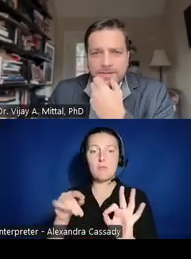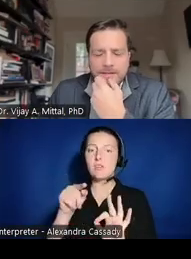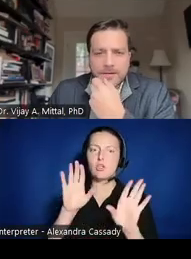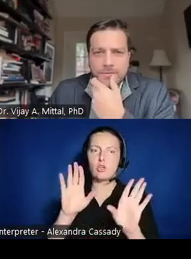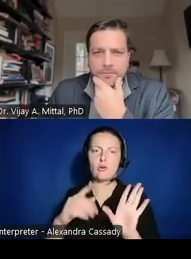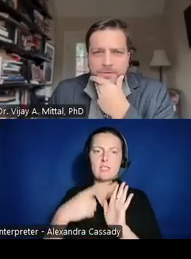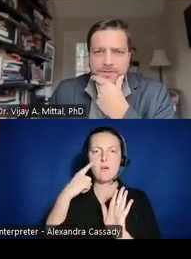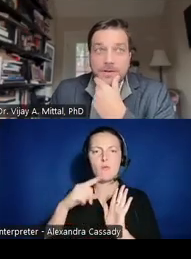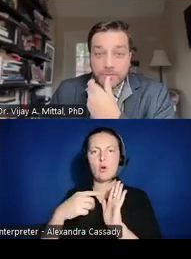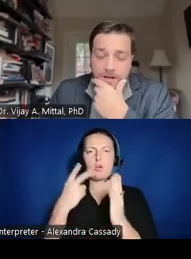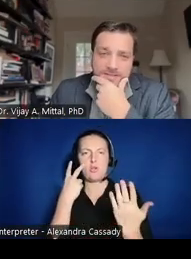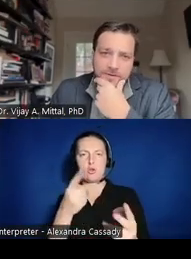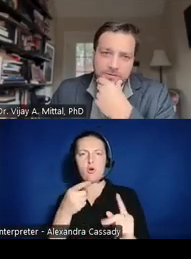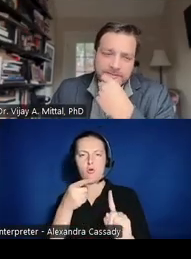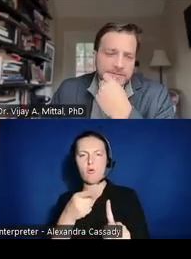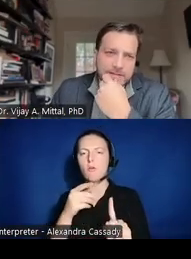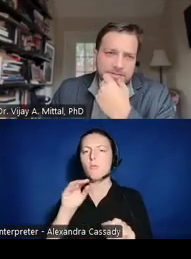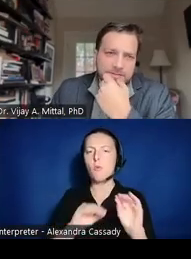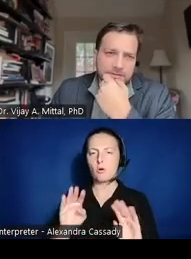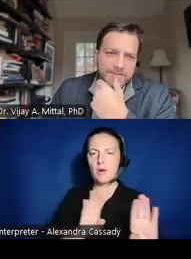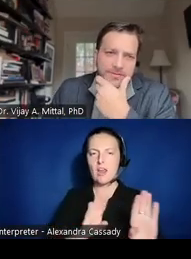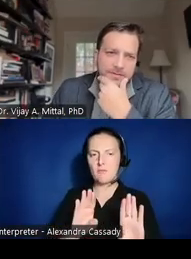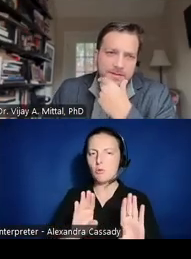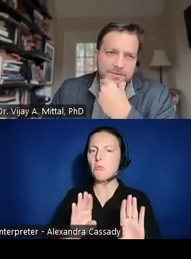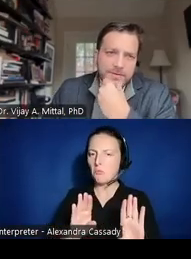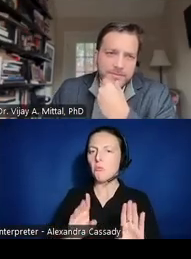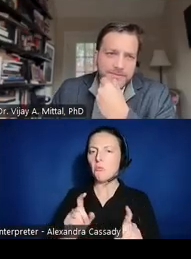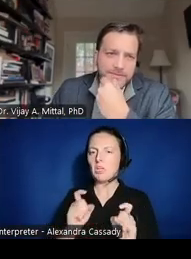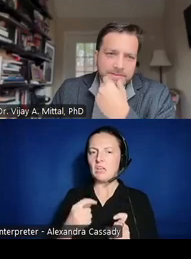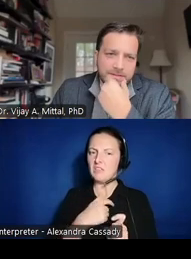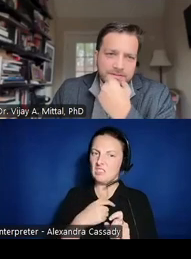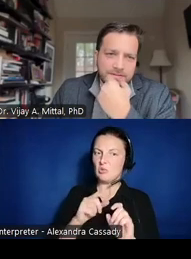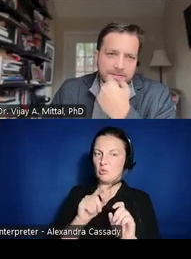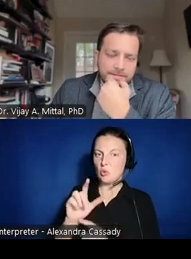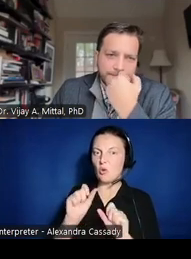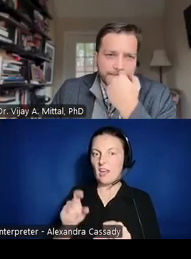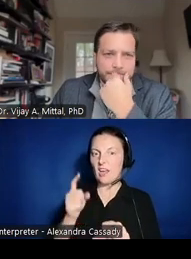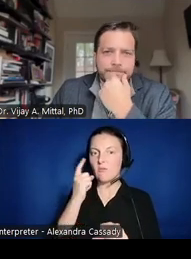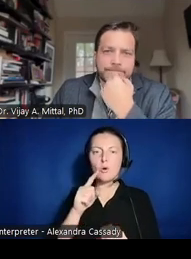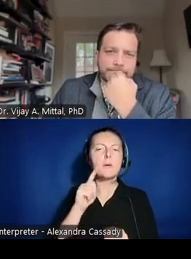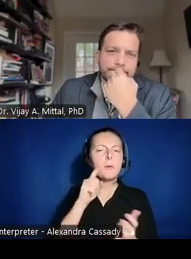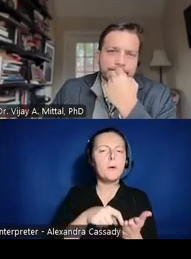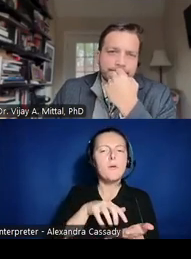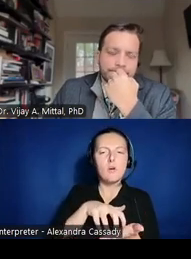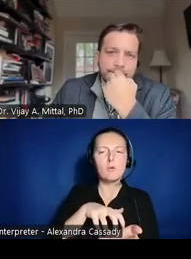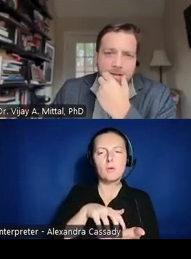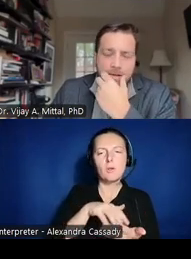to get at vulnerabilities across developmental stages or especially later developmental stages.